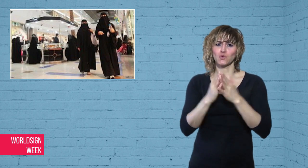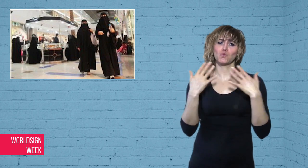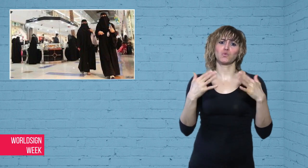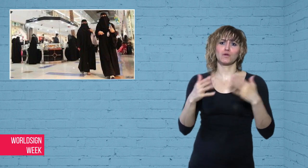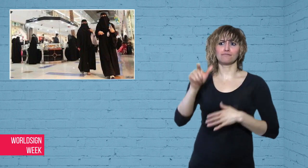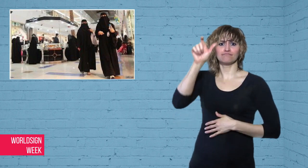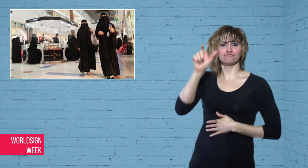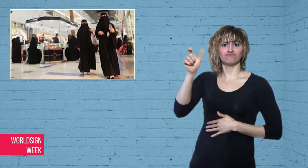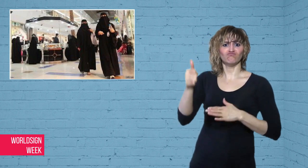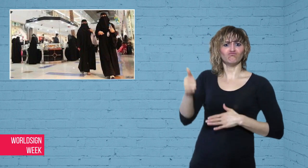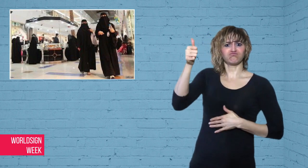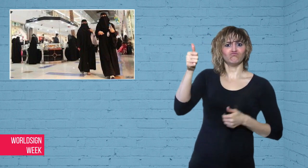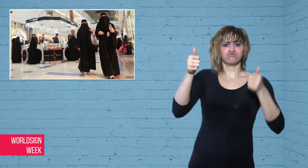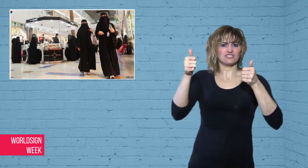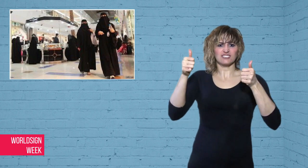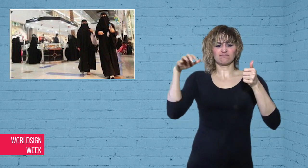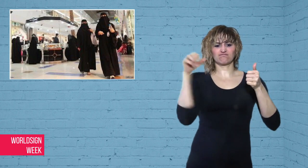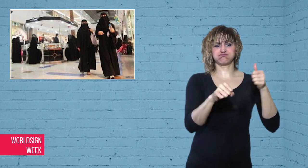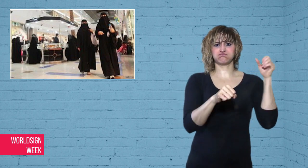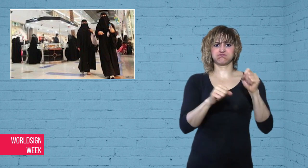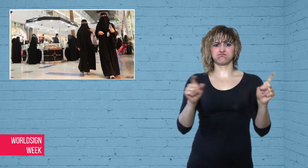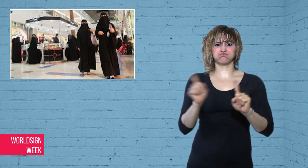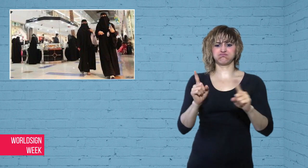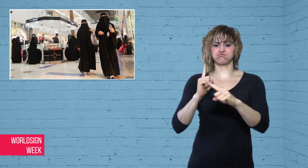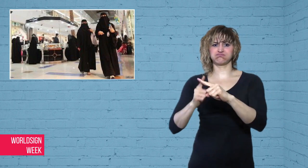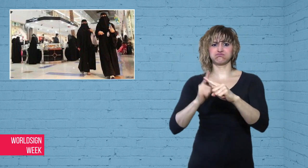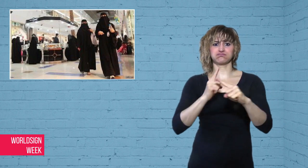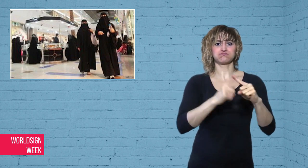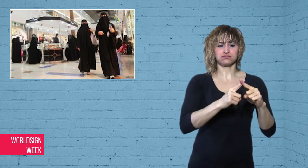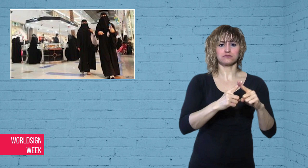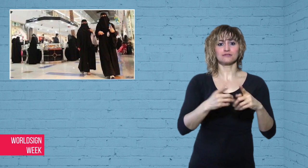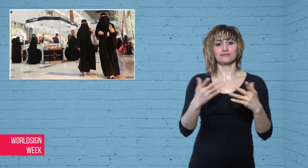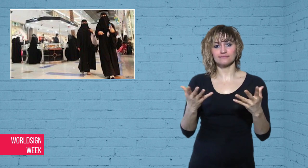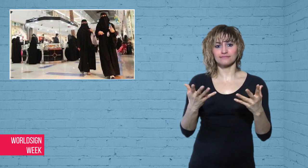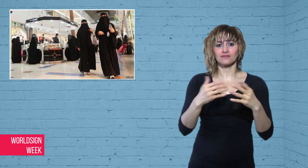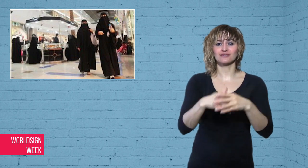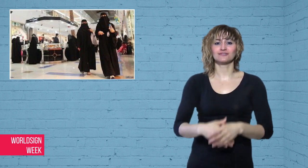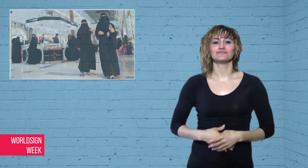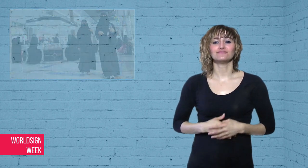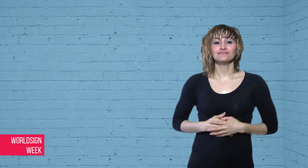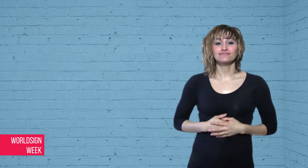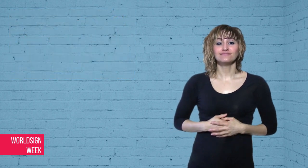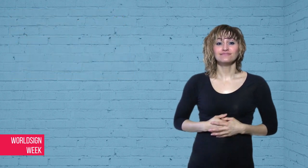country’s religious authority.